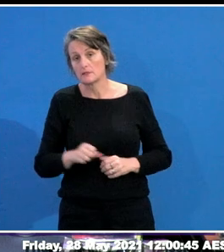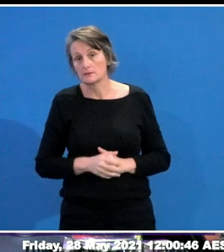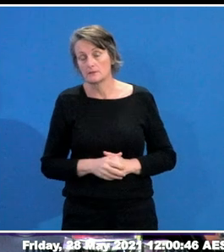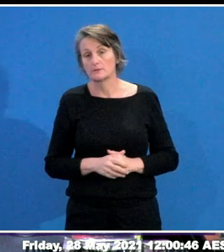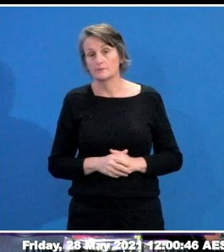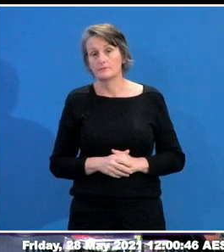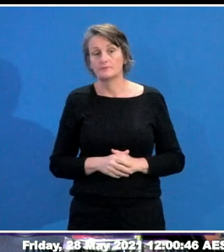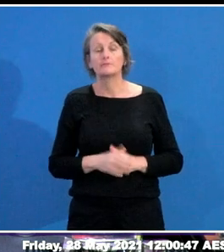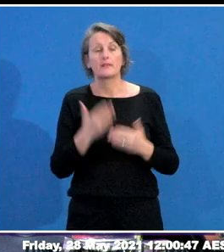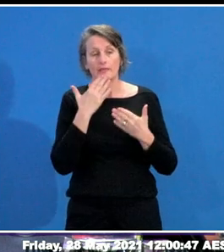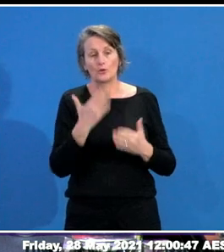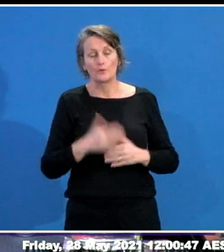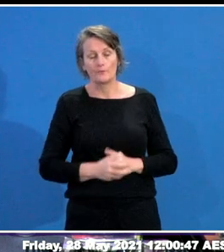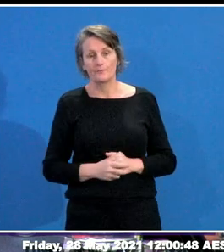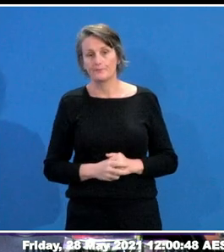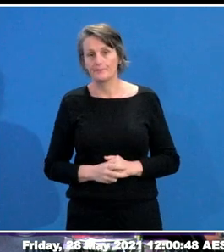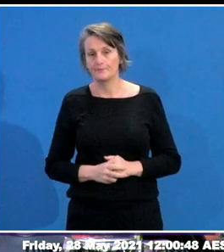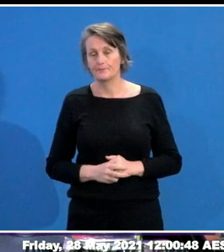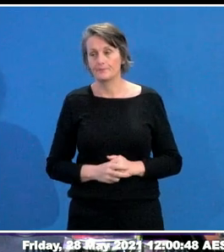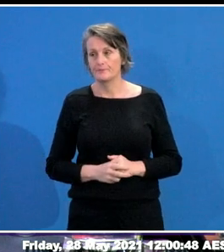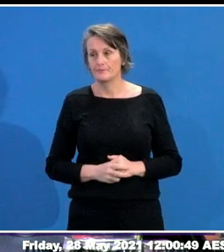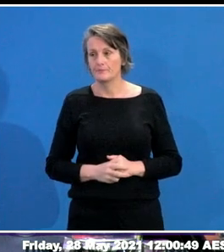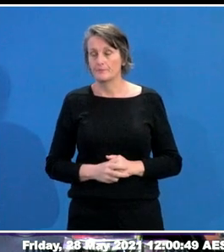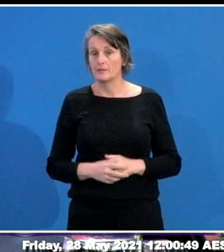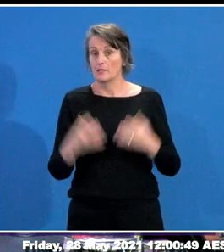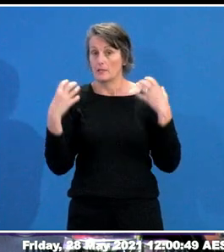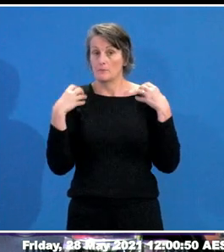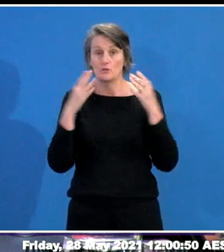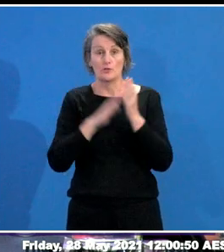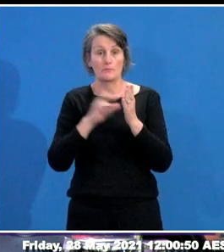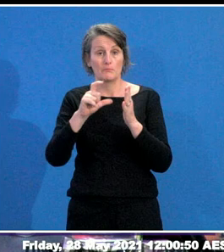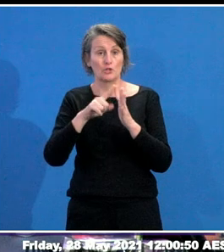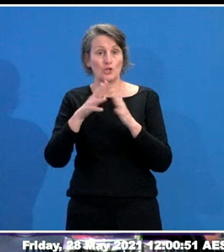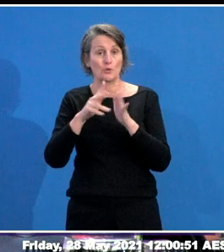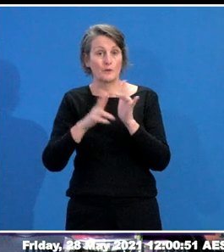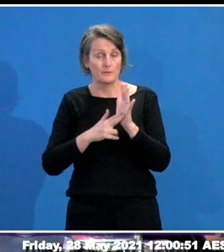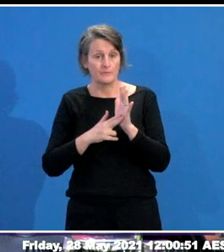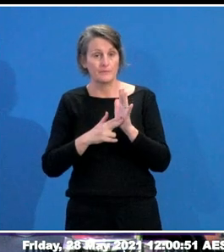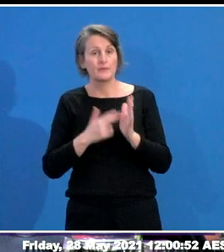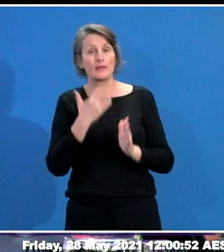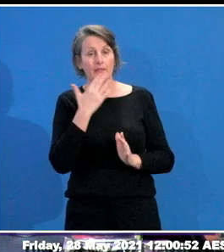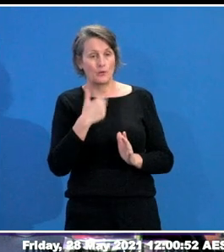Thank you. Yes, Commissioner McEwin. COMMISSIONER McEWIN: Thank you, I have two questions.